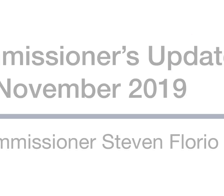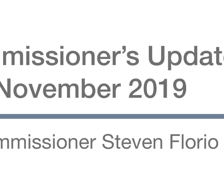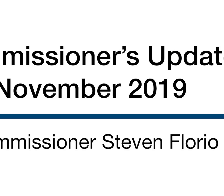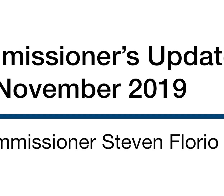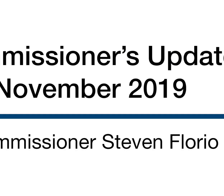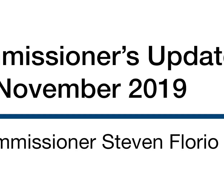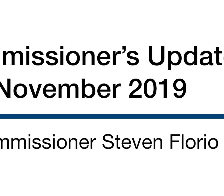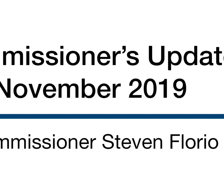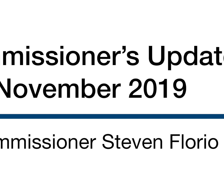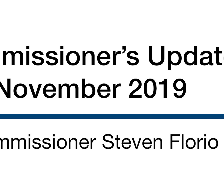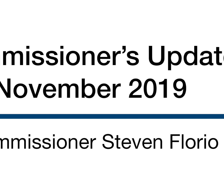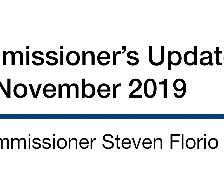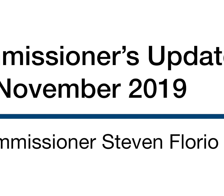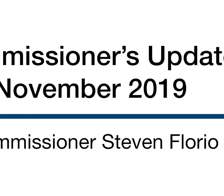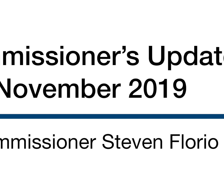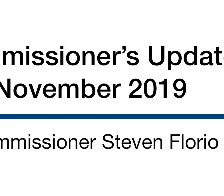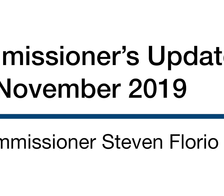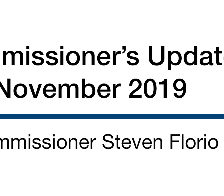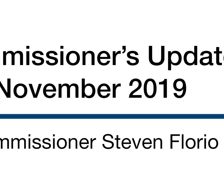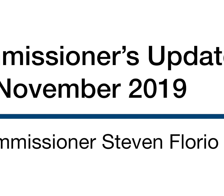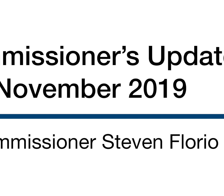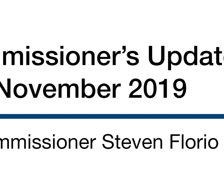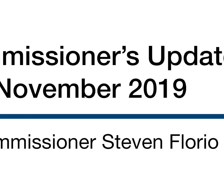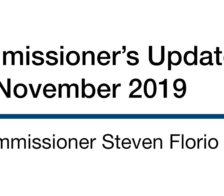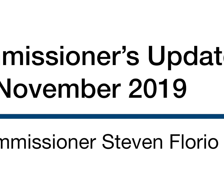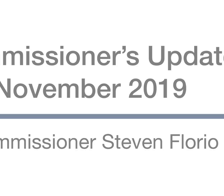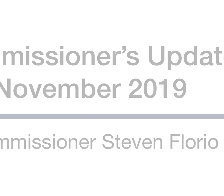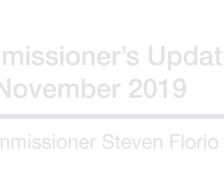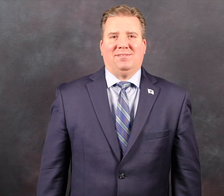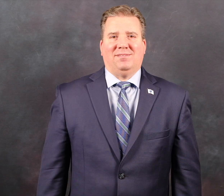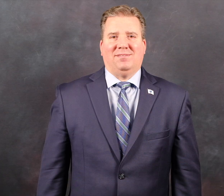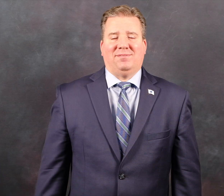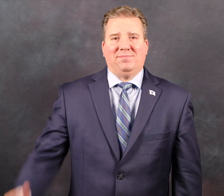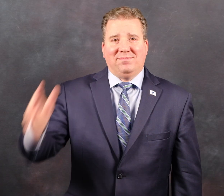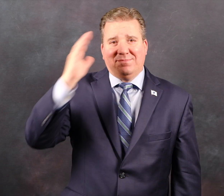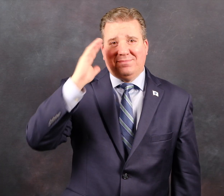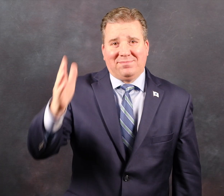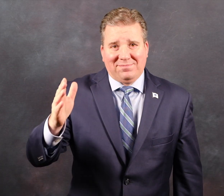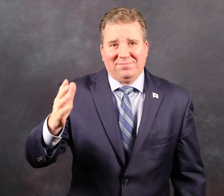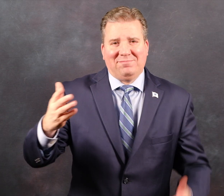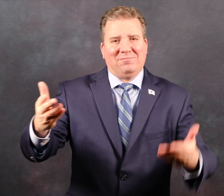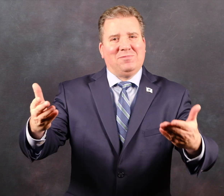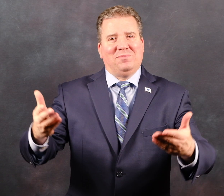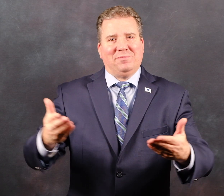Commissioner’s Update November 2019 from Commissioner Steven Florio.